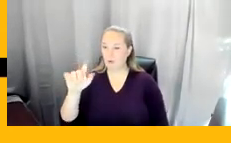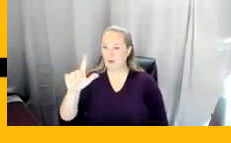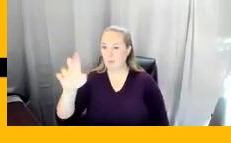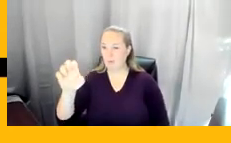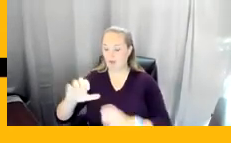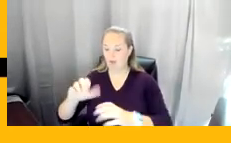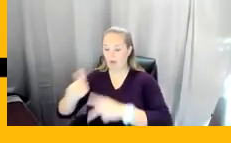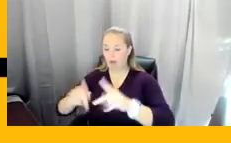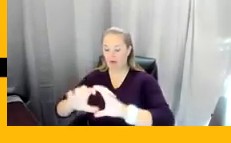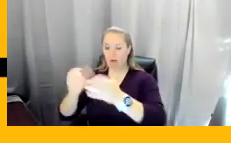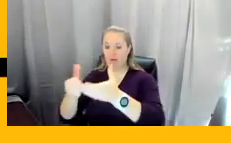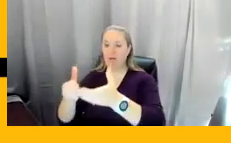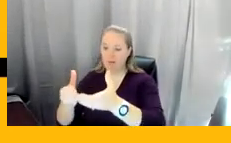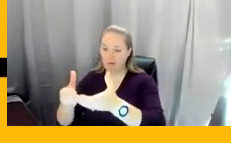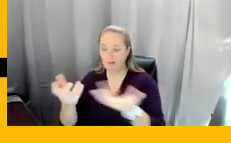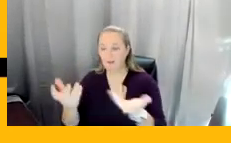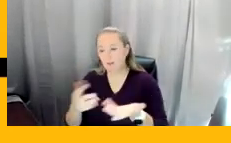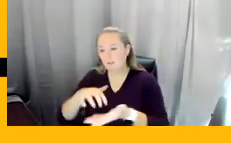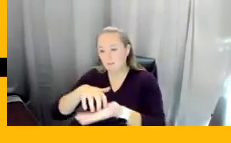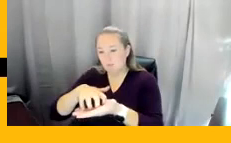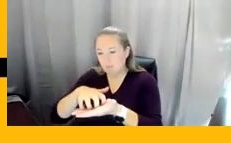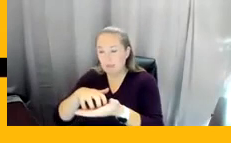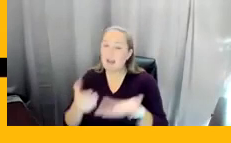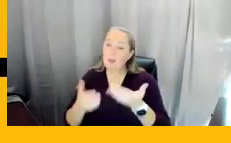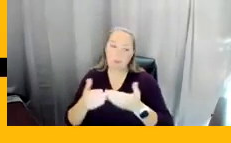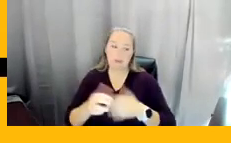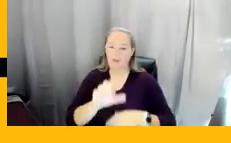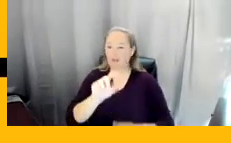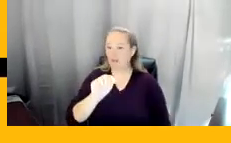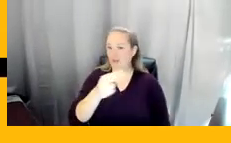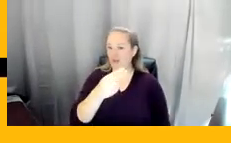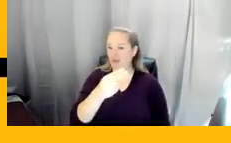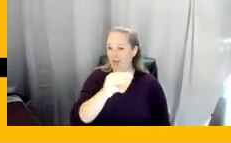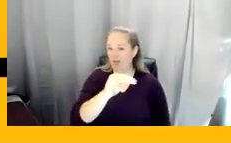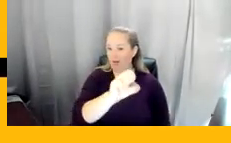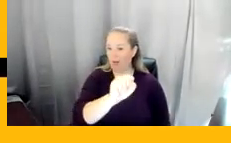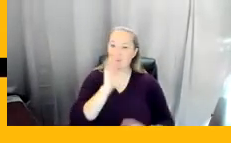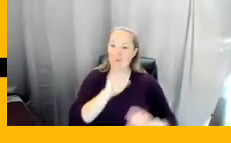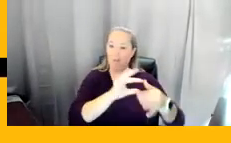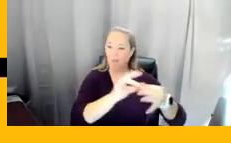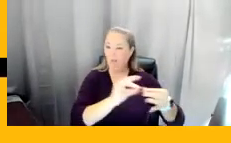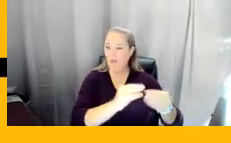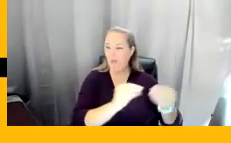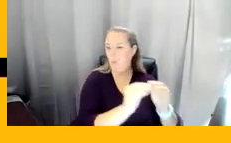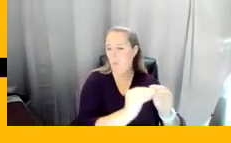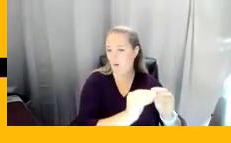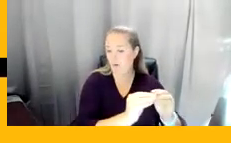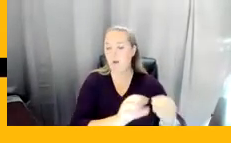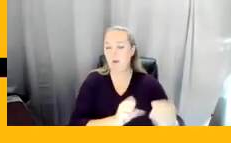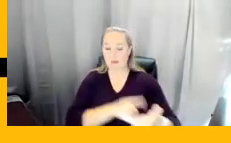WHICH WE'VE DEFINED AS FOLKS 55 AND OLDER AS WELL AS THEIR CAREGIVERS AND VULNERABLE POPULATION WHICH IS PERHAPS